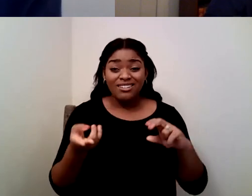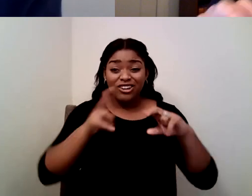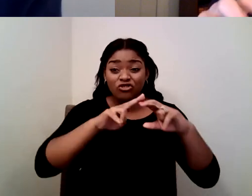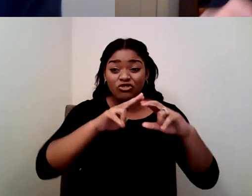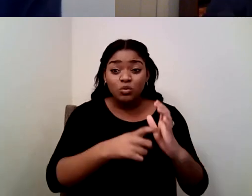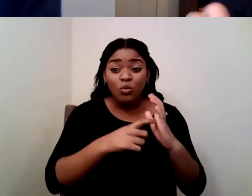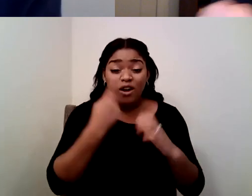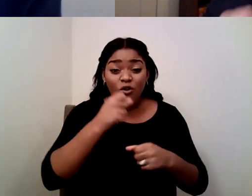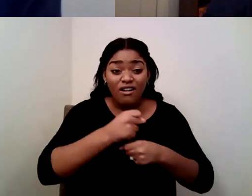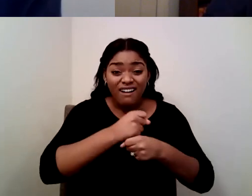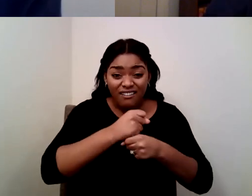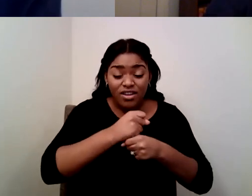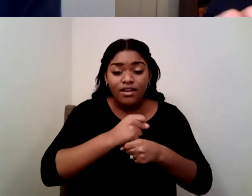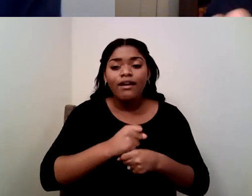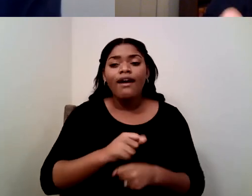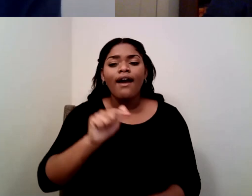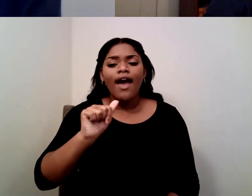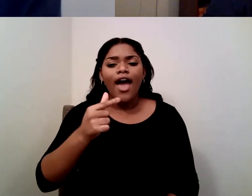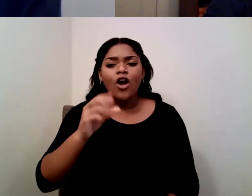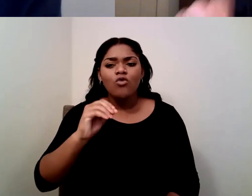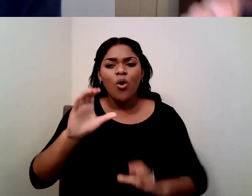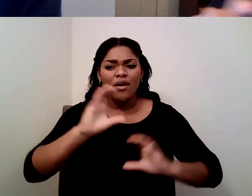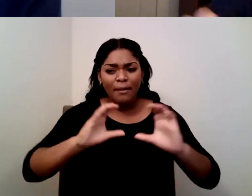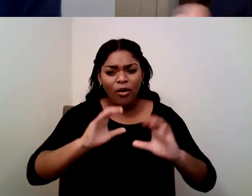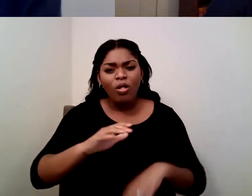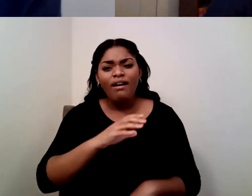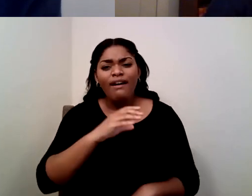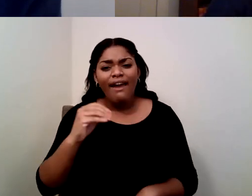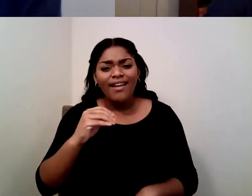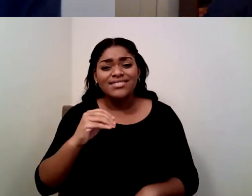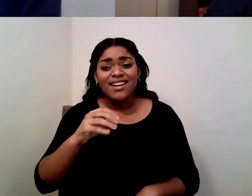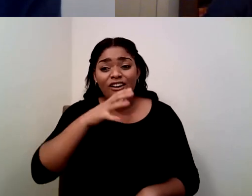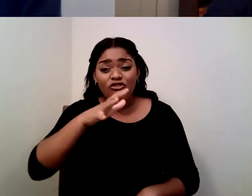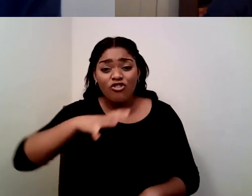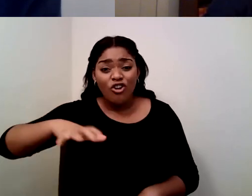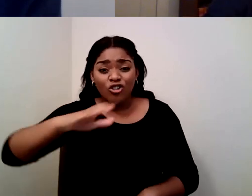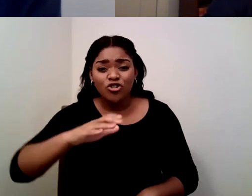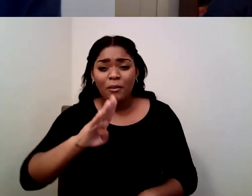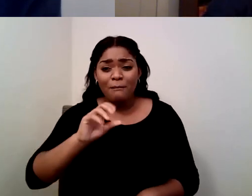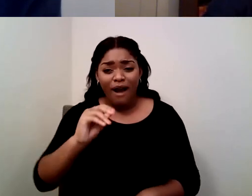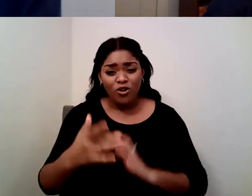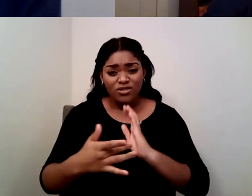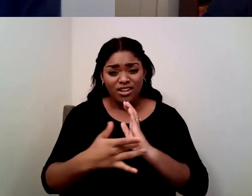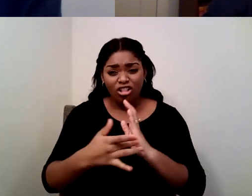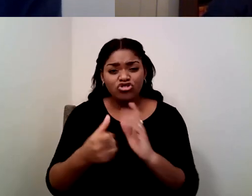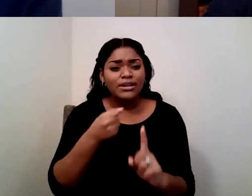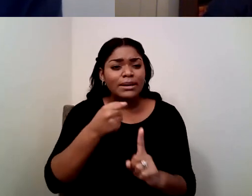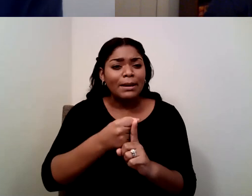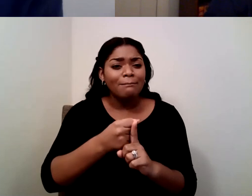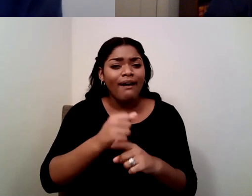has agrochemical and agricultural biotechnology had an impact on the industry?